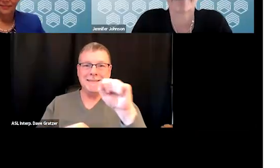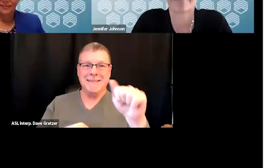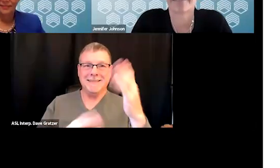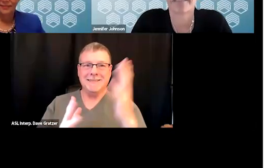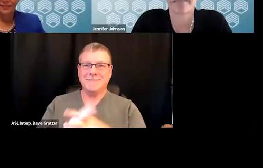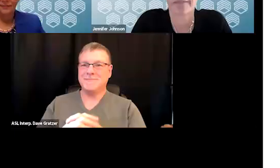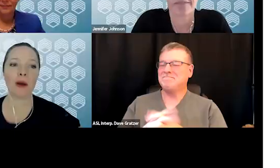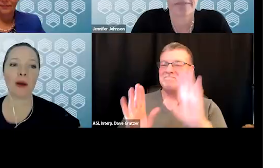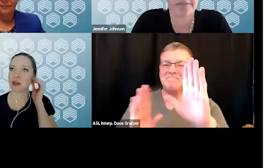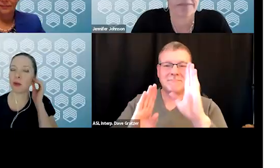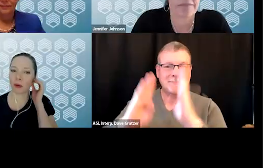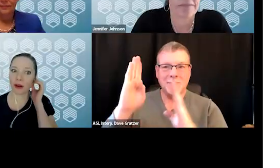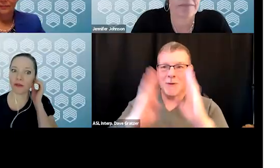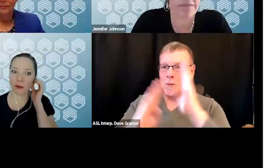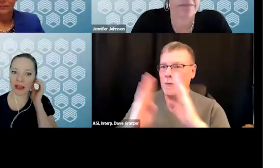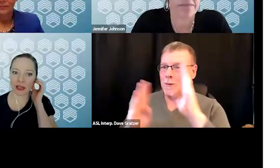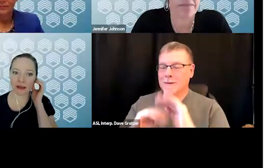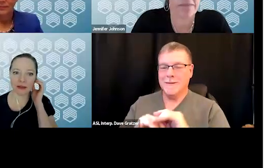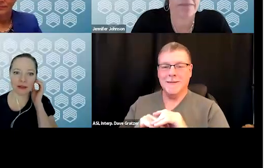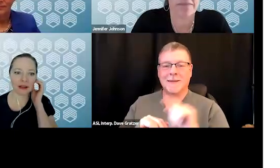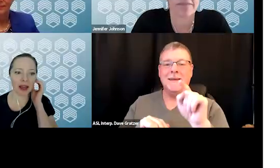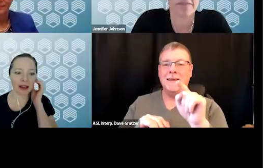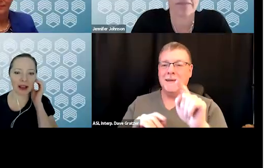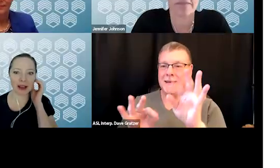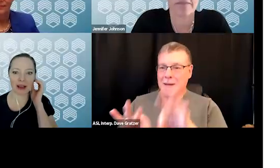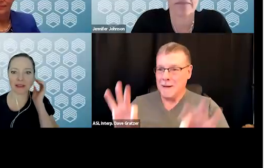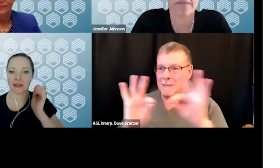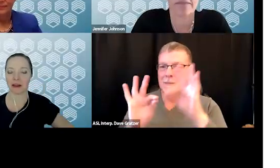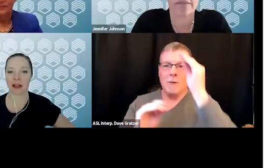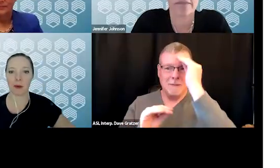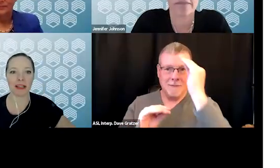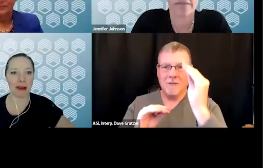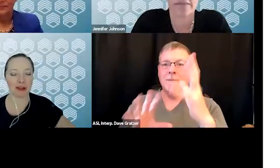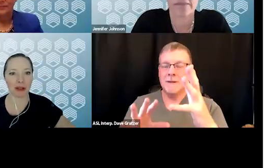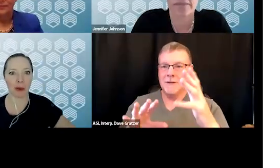No worries. This was such important information that I, uh, definitely wanted to make sure you